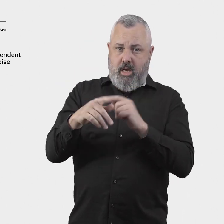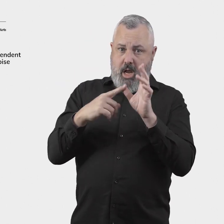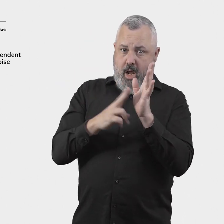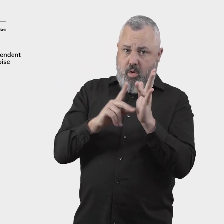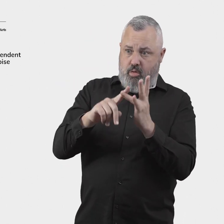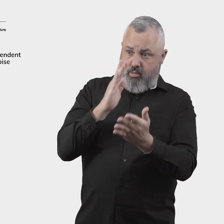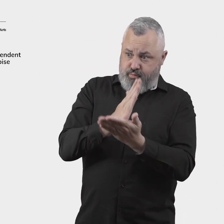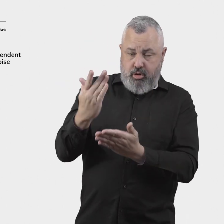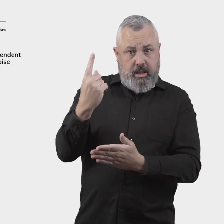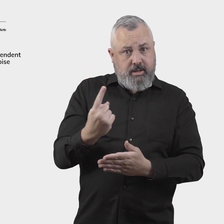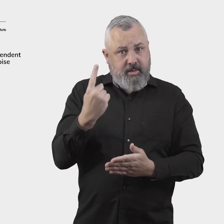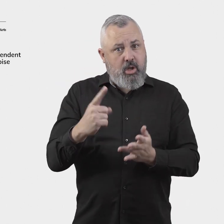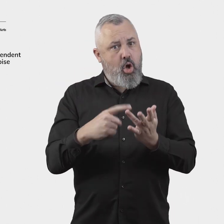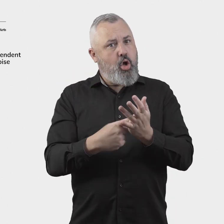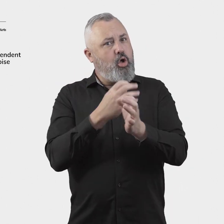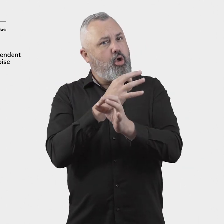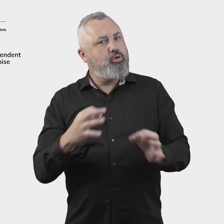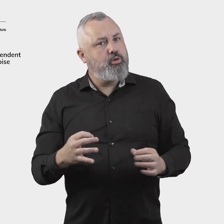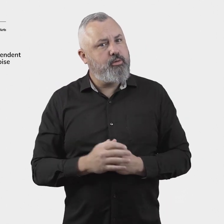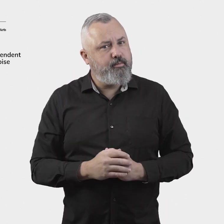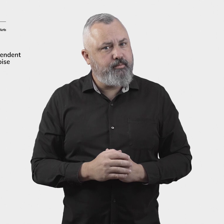the ANO’s perceived independence.